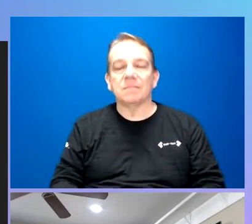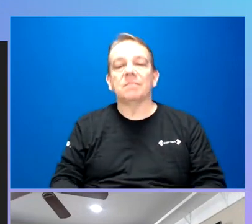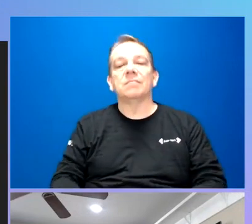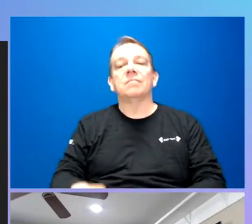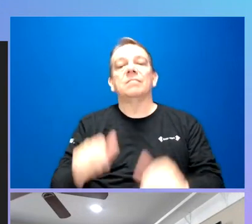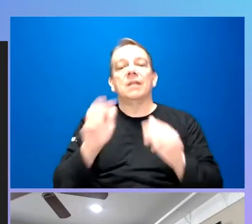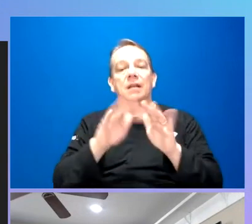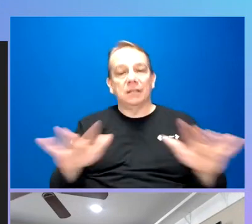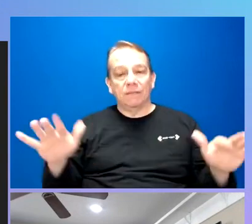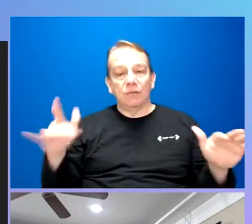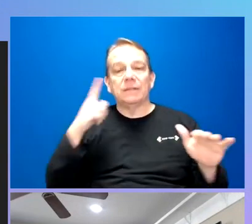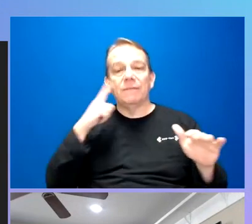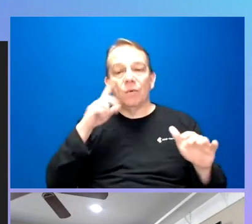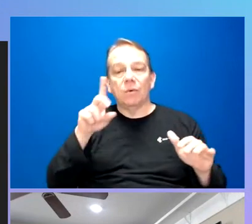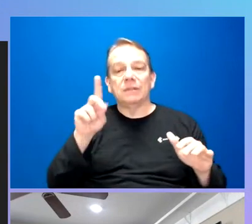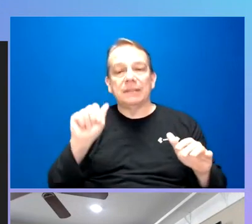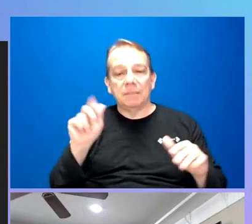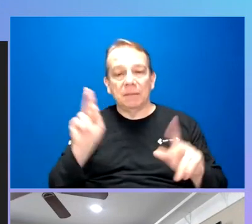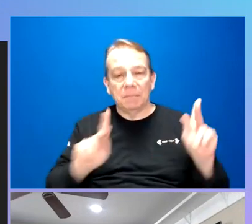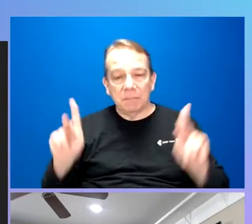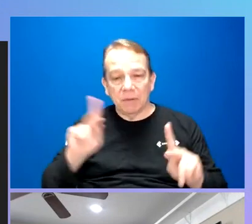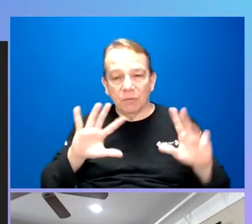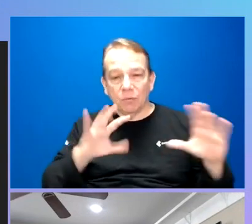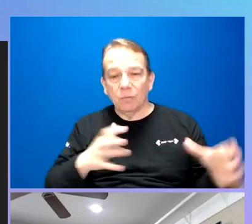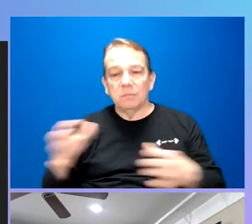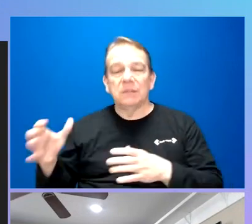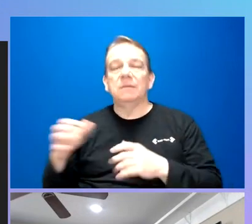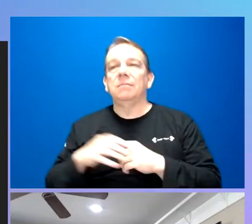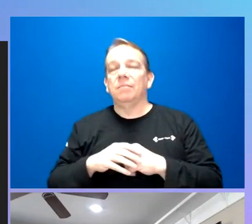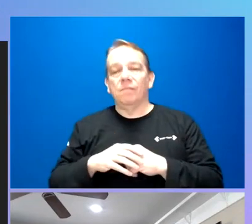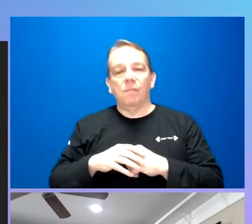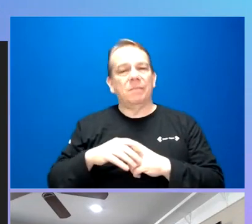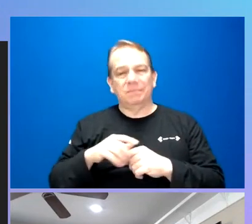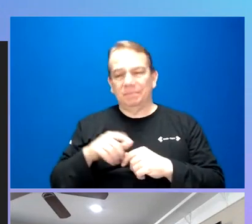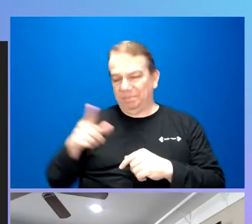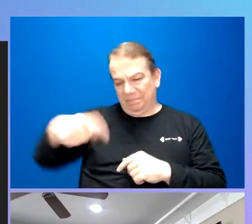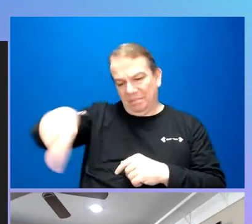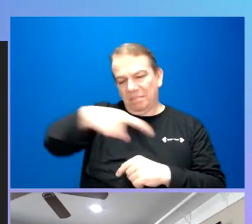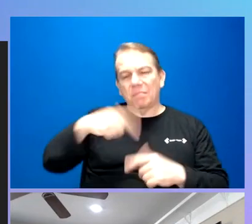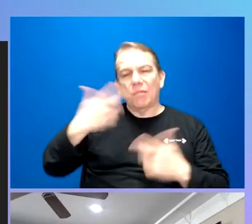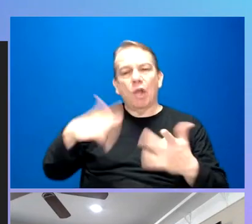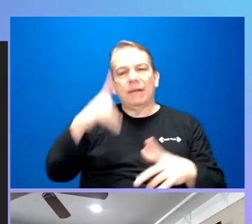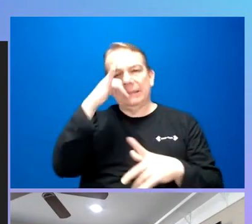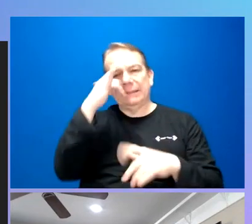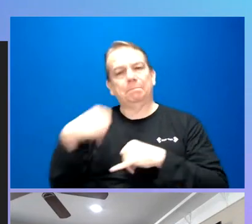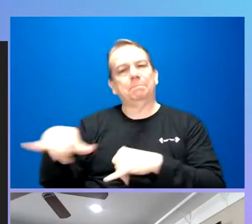for disabled. I mean, you've got a group of people that are already like minded, they're already promoting disability.